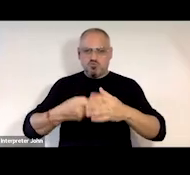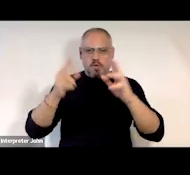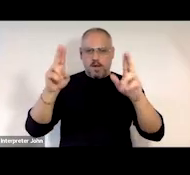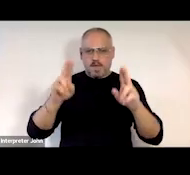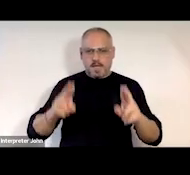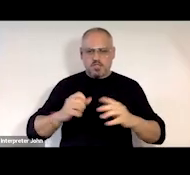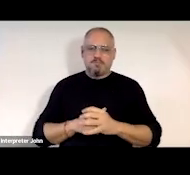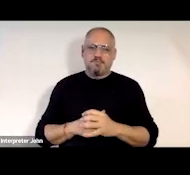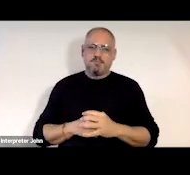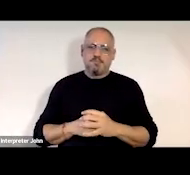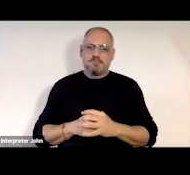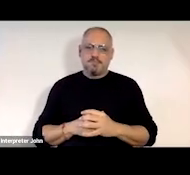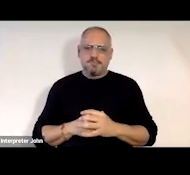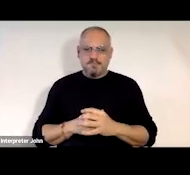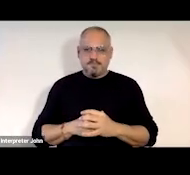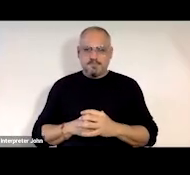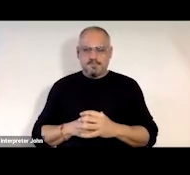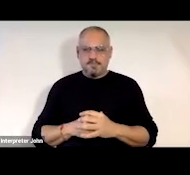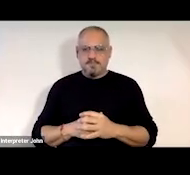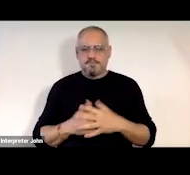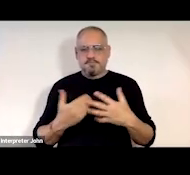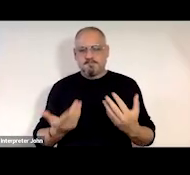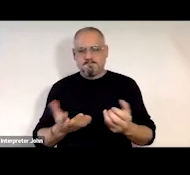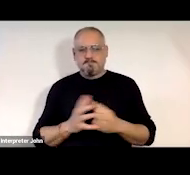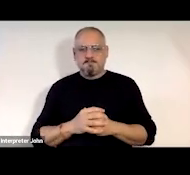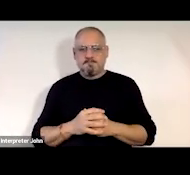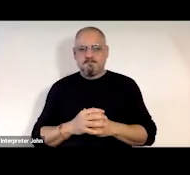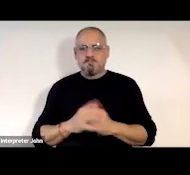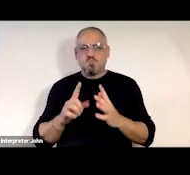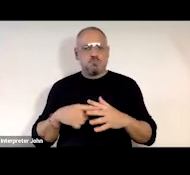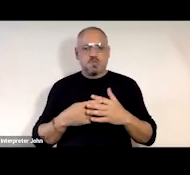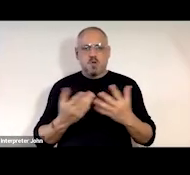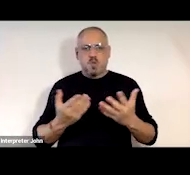with an application. So we'll start with talking about